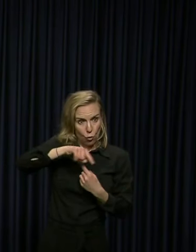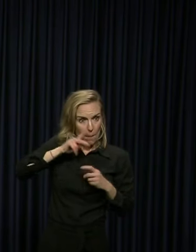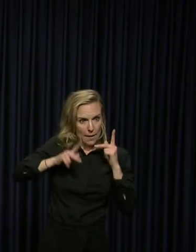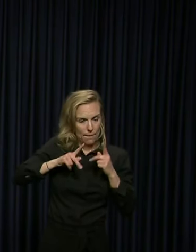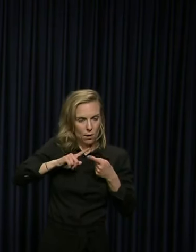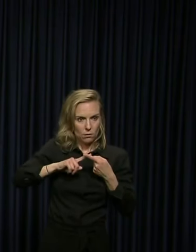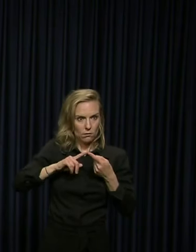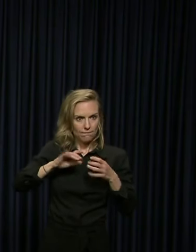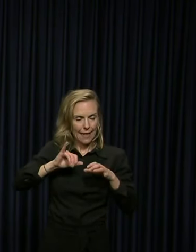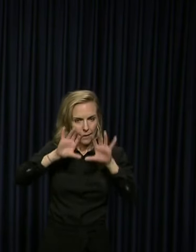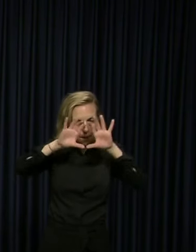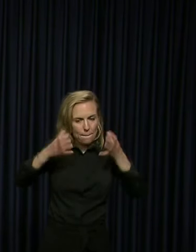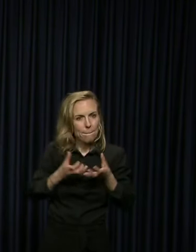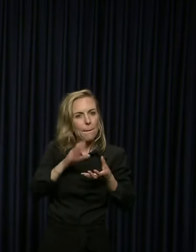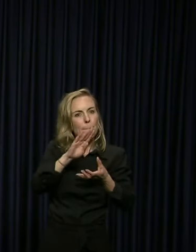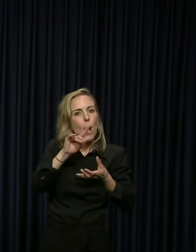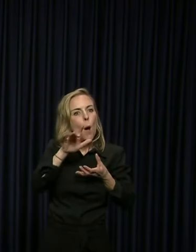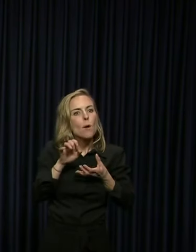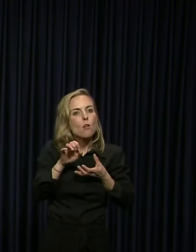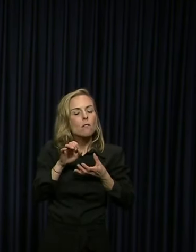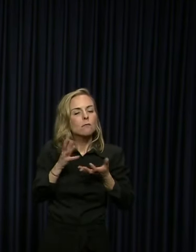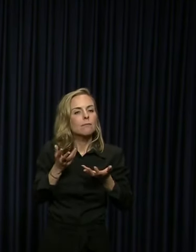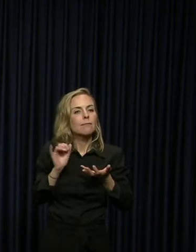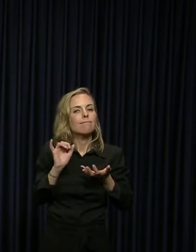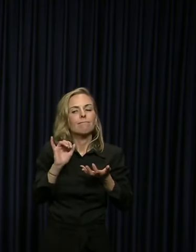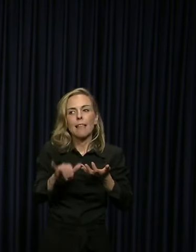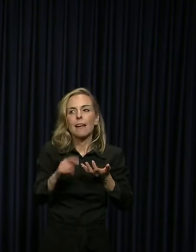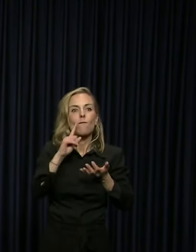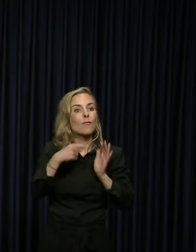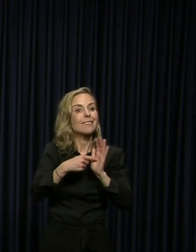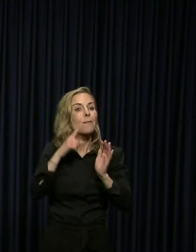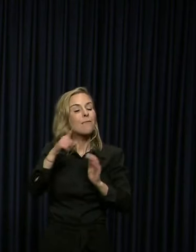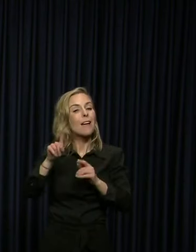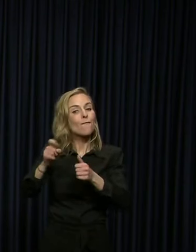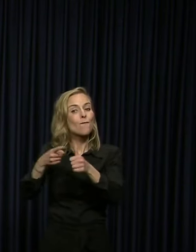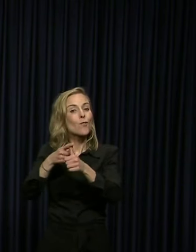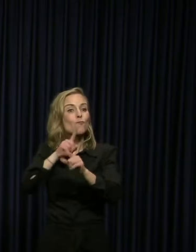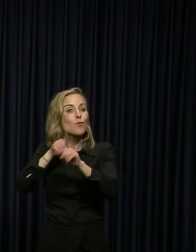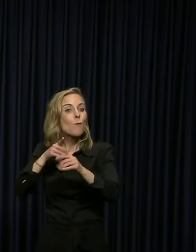KIDS ARE INTERNALIZING THIS EVEN